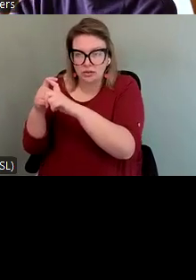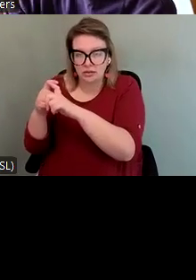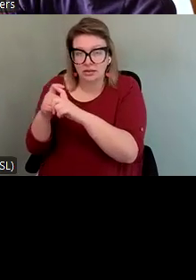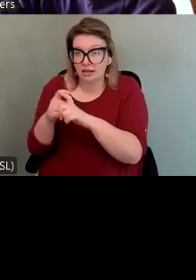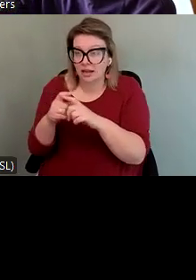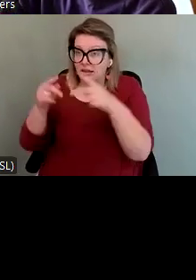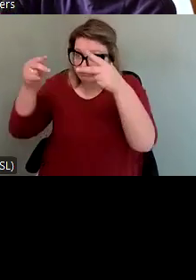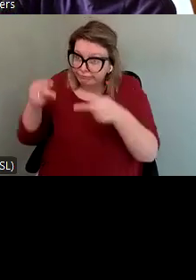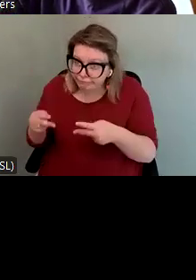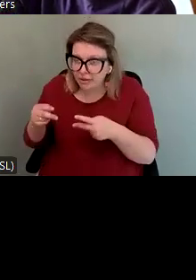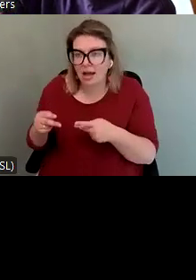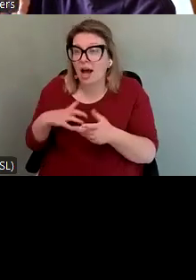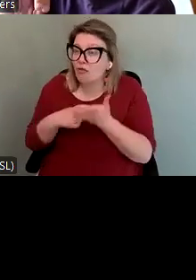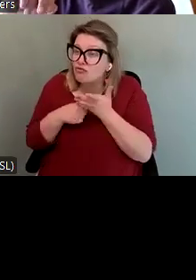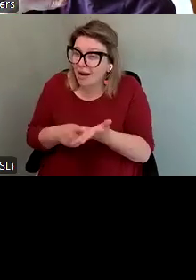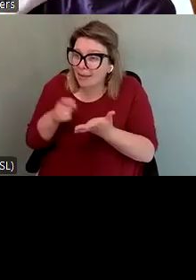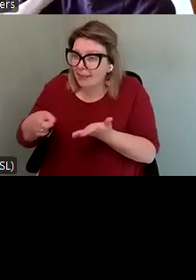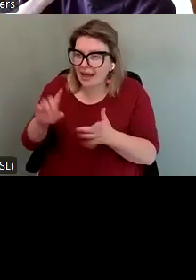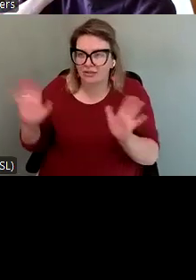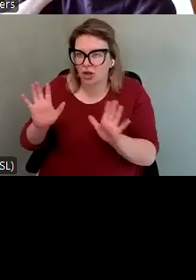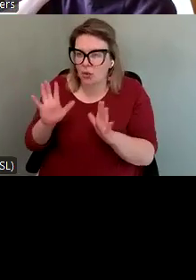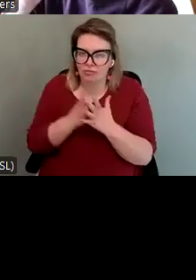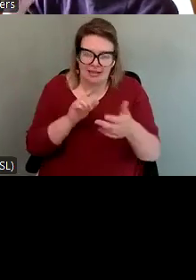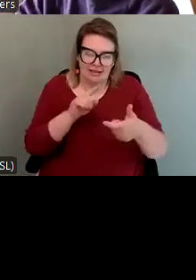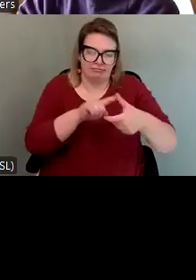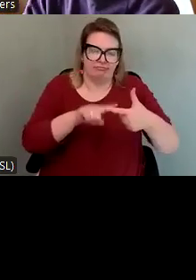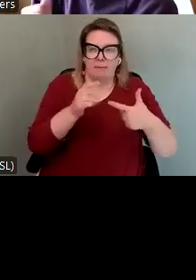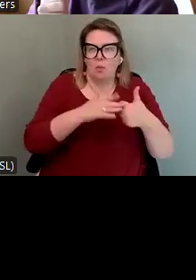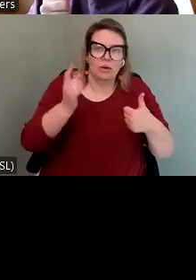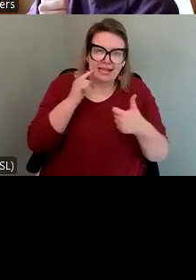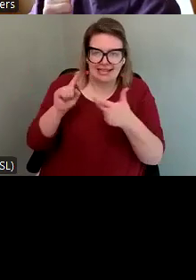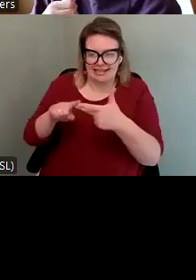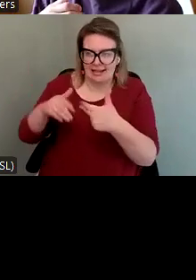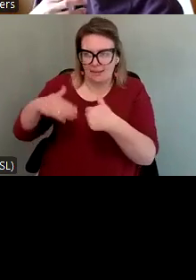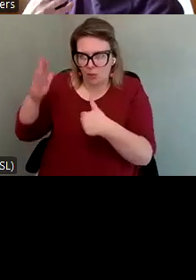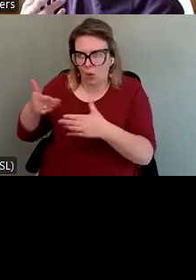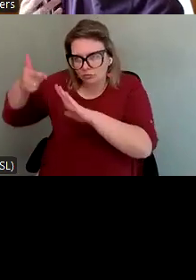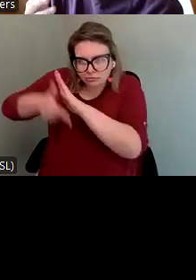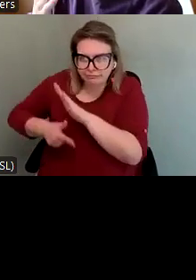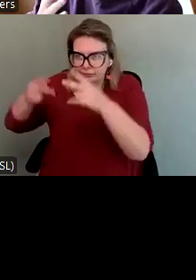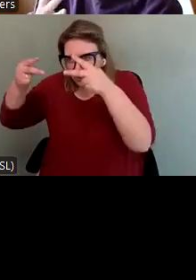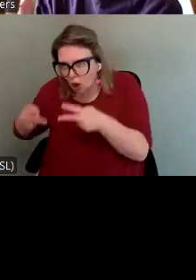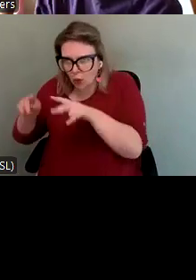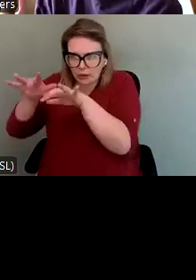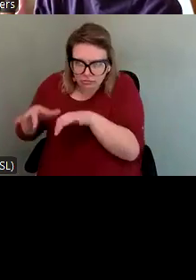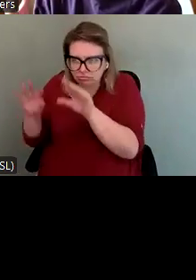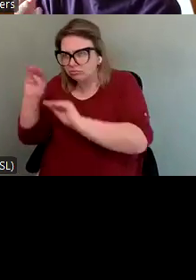I would look at the other two options first. With that in mind, I just wanted to talk through a couple of the steps